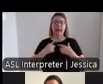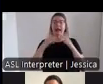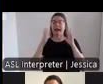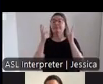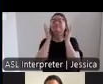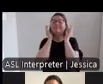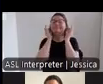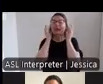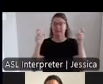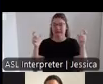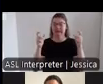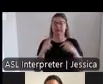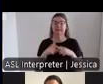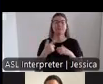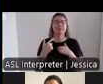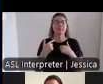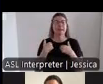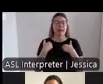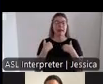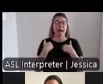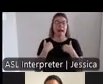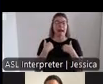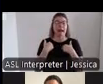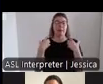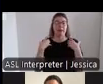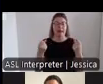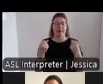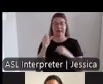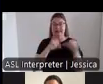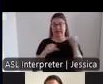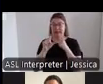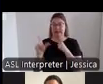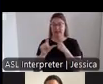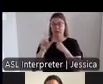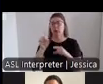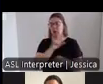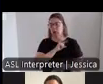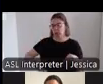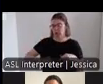health sciences library at Queen's University. (Carling Spinney) And hi, everybody.